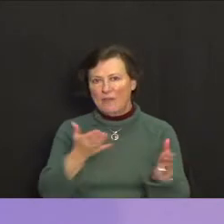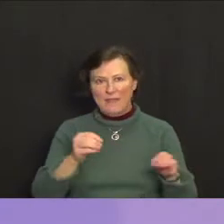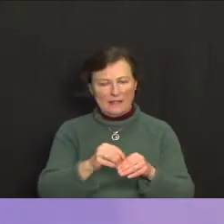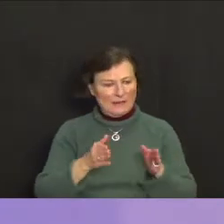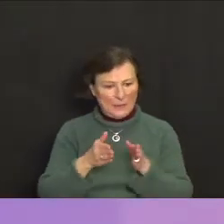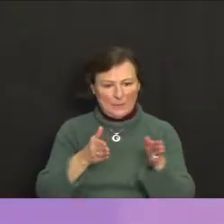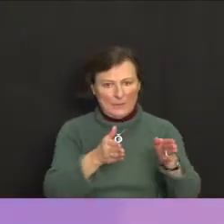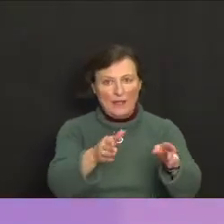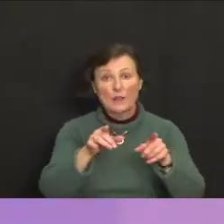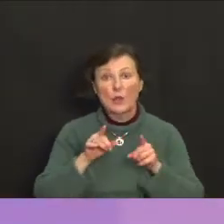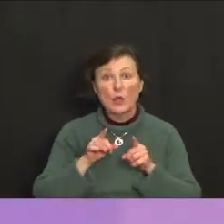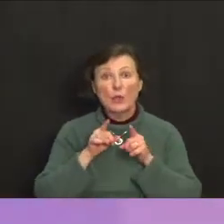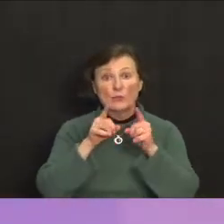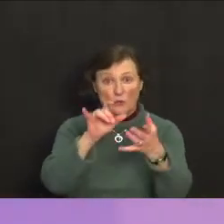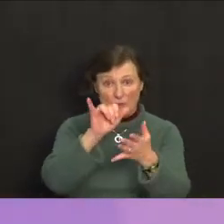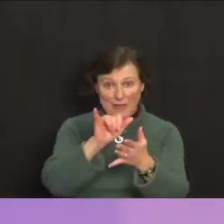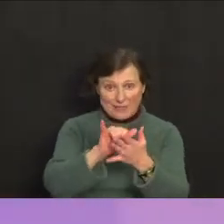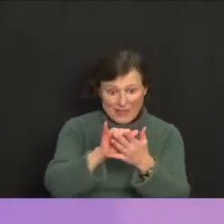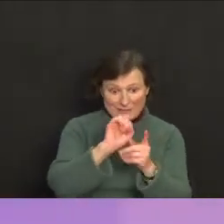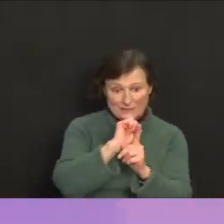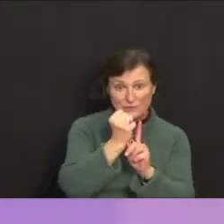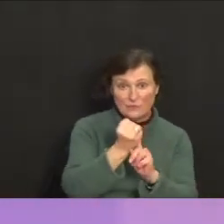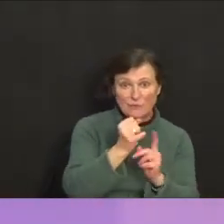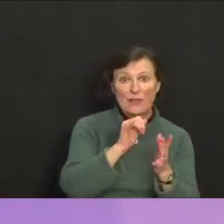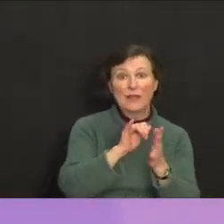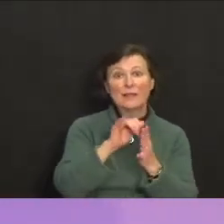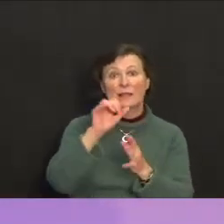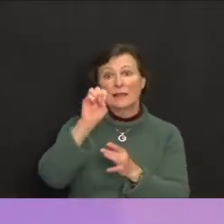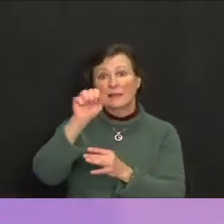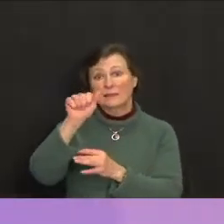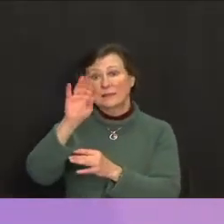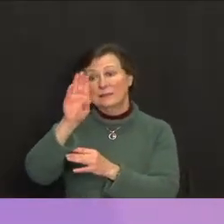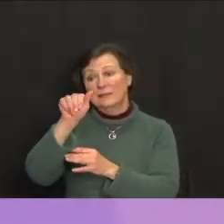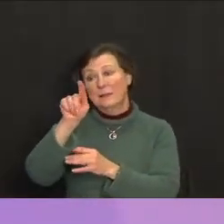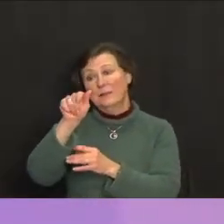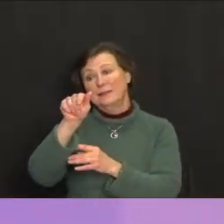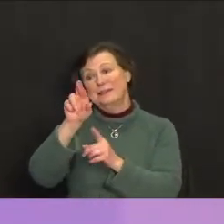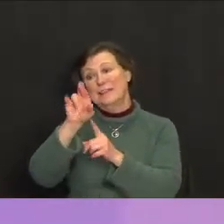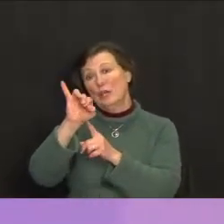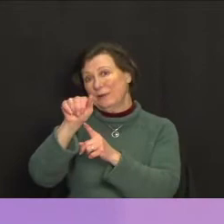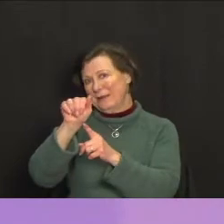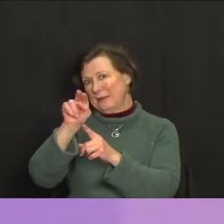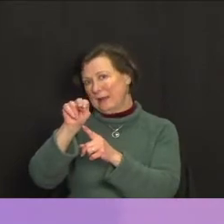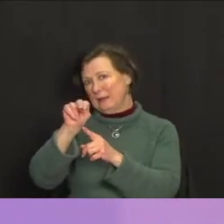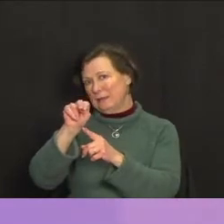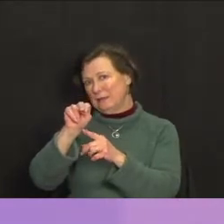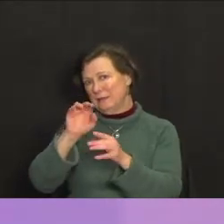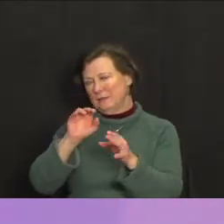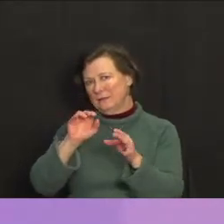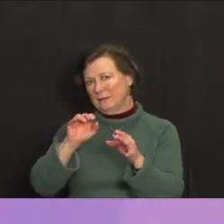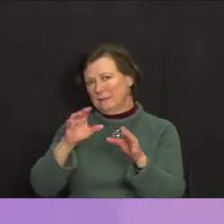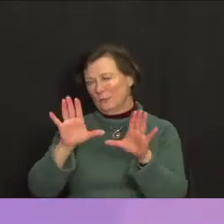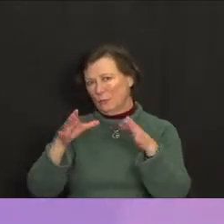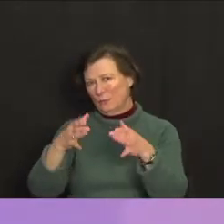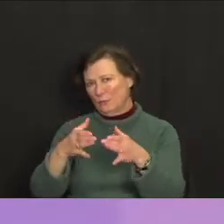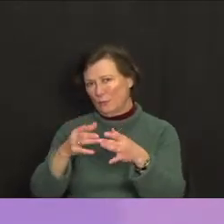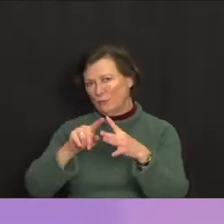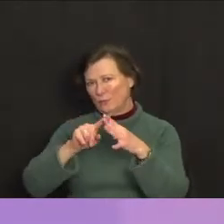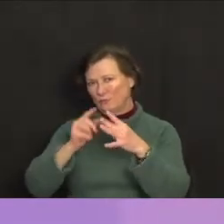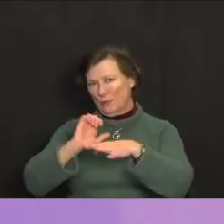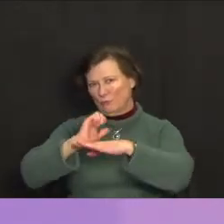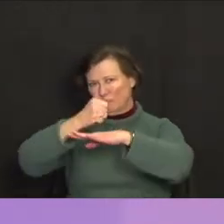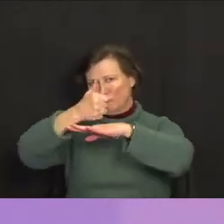these circumstances the Sabbatarian movements began taking shape in the region.